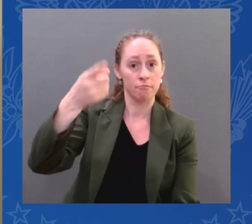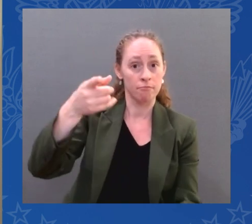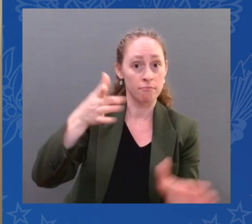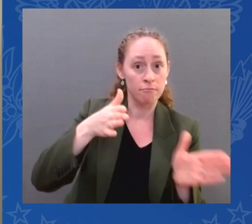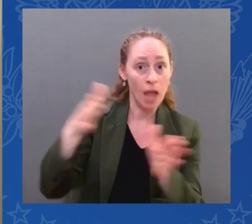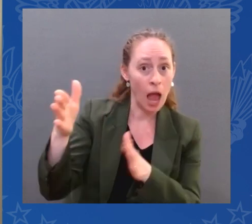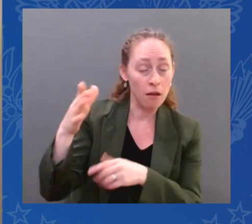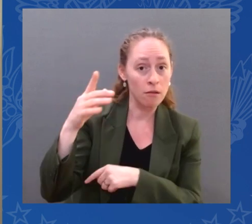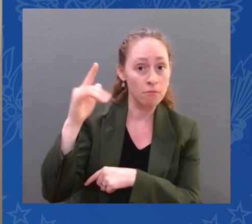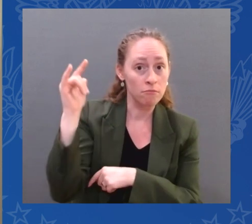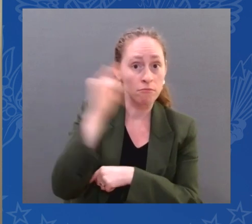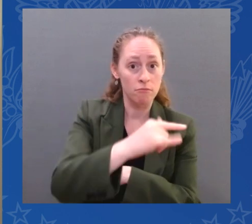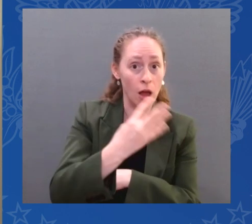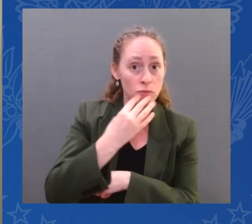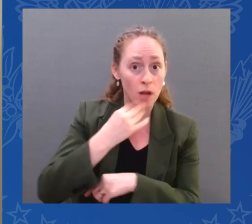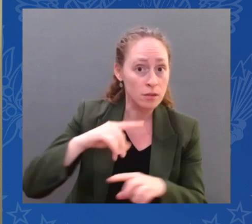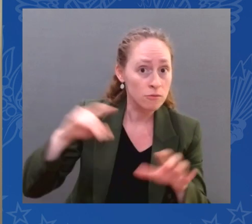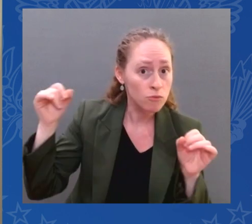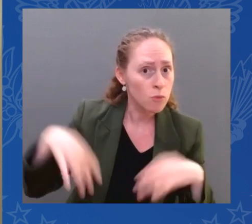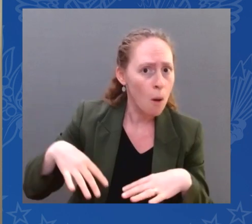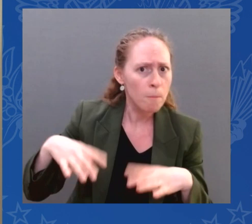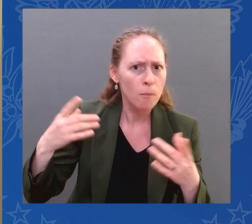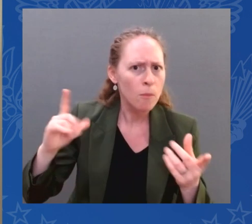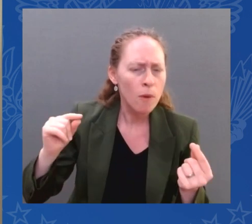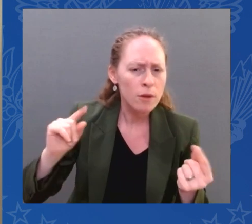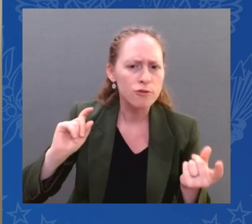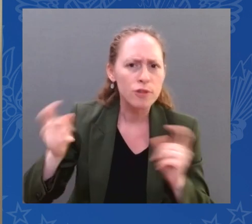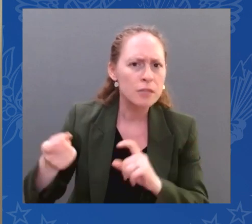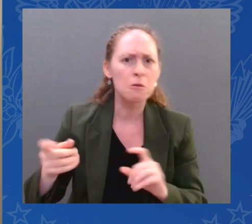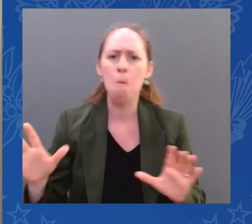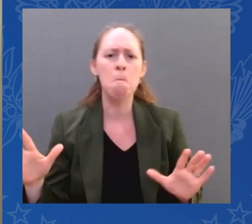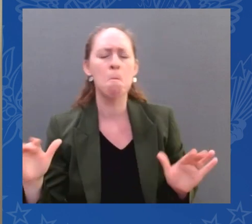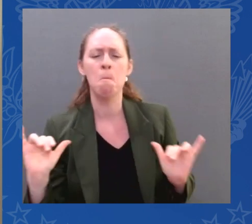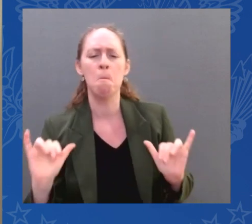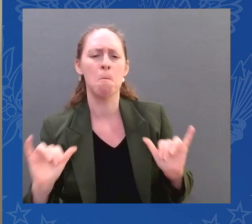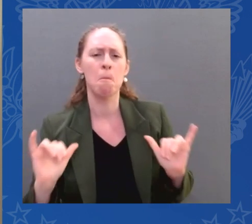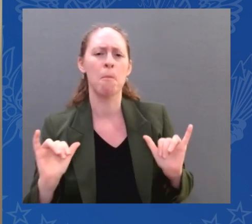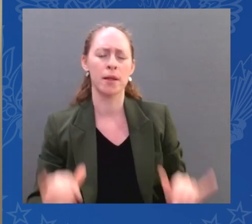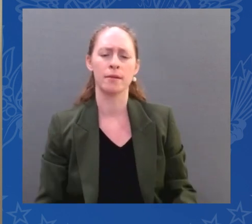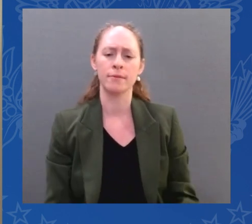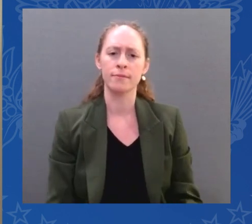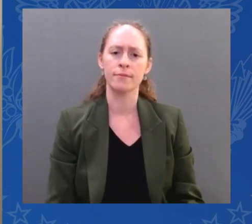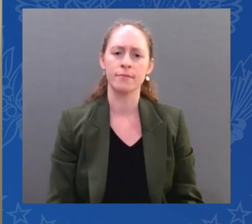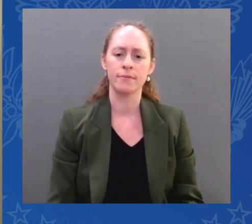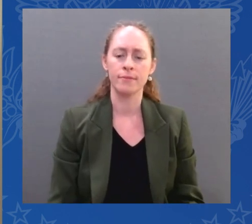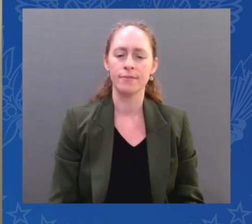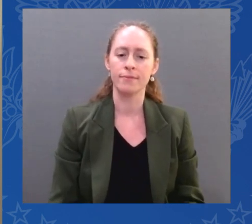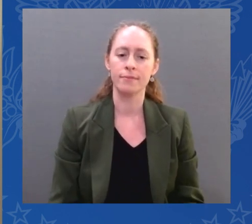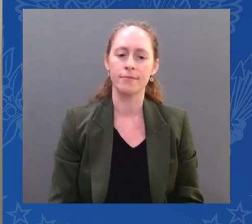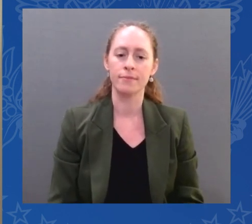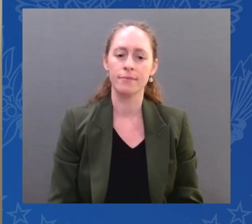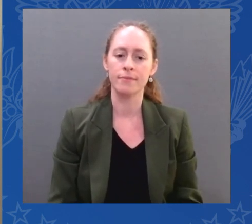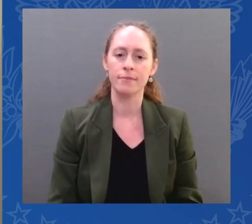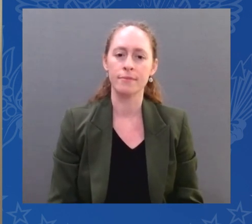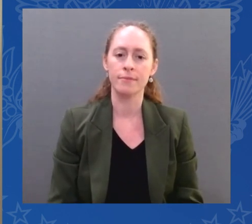I think you spoke with Larry Summers recently. And he just said that in order to defeat inflation,